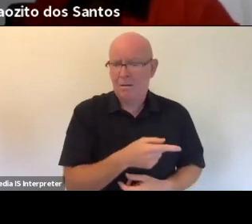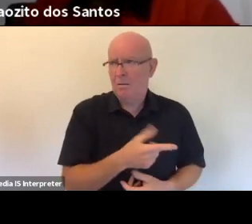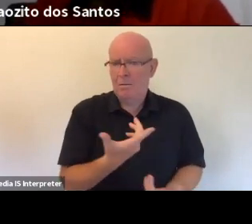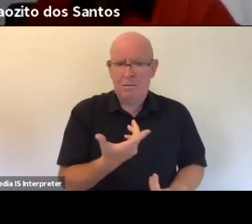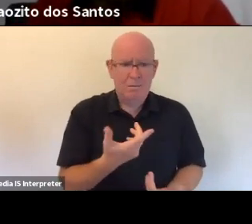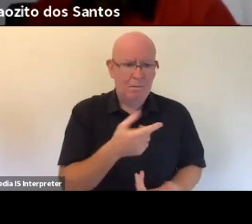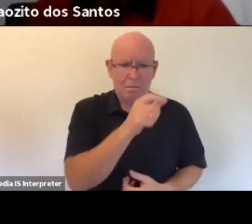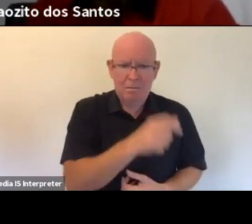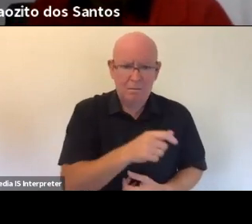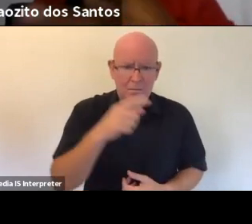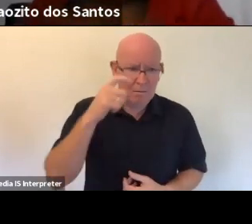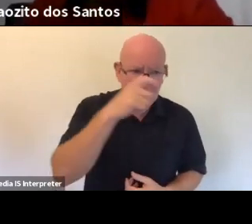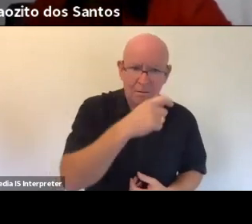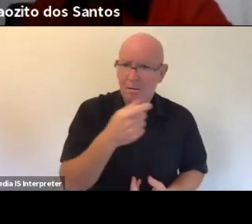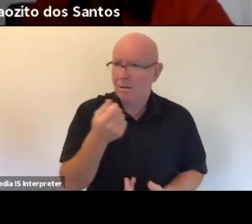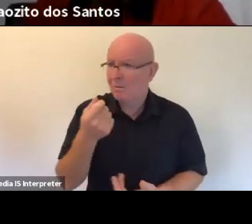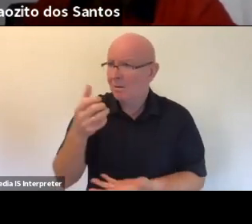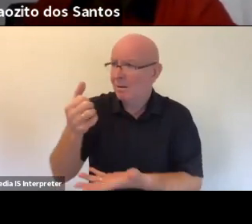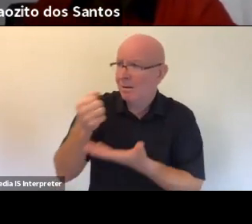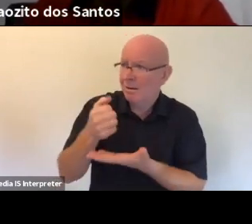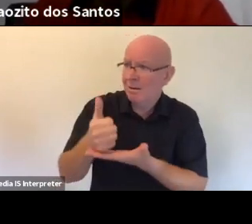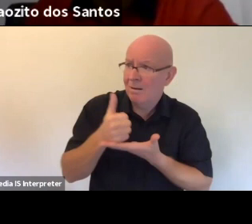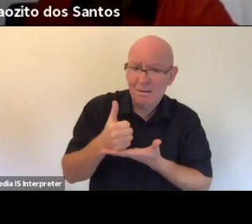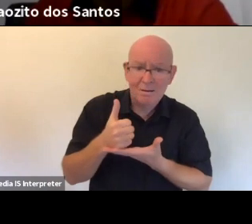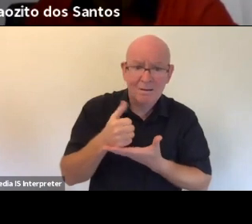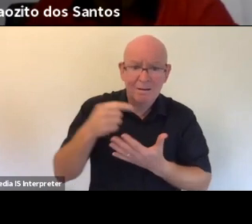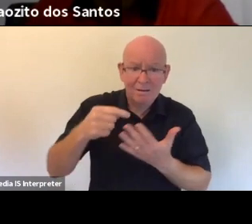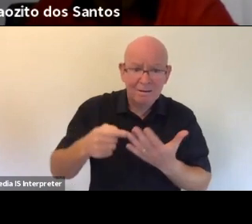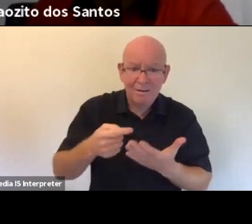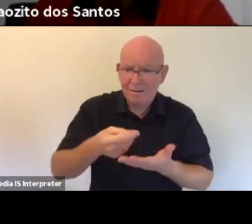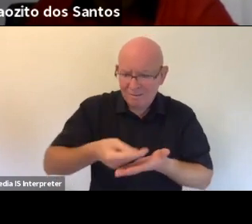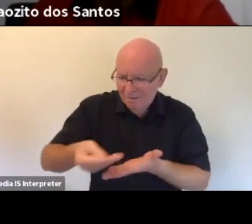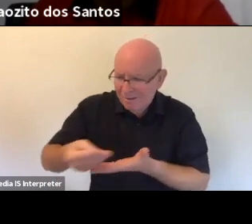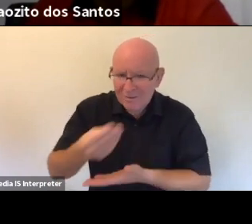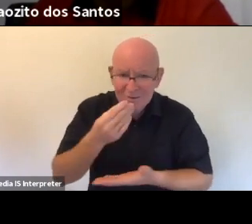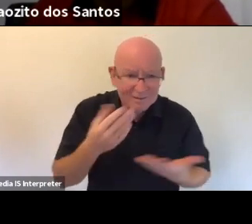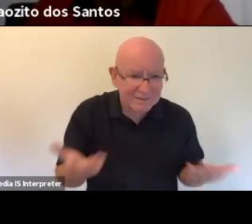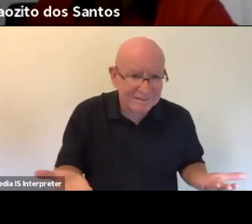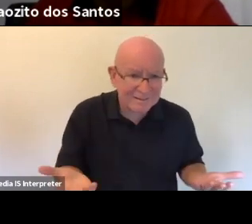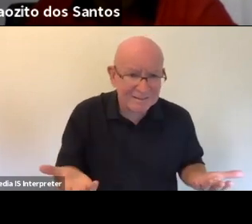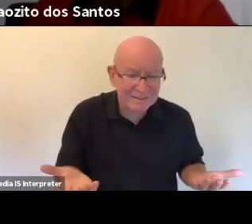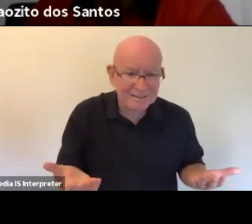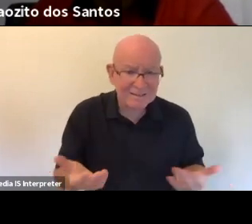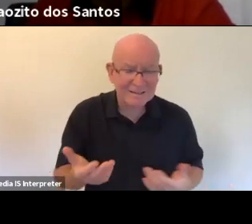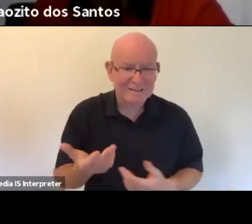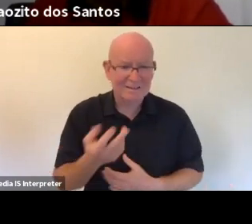It’s about… a case study that… during… we face in the COVID-19 pandemic.